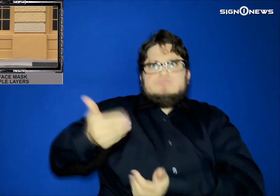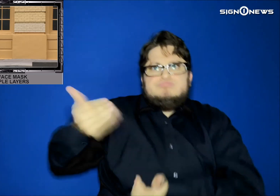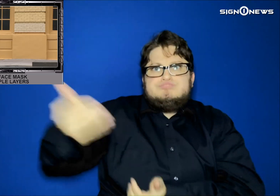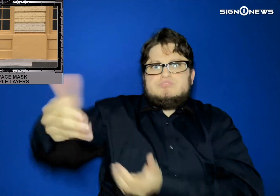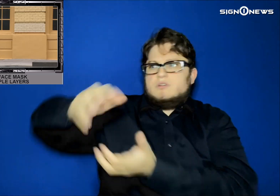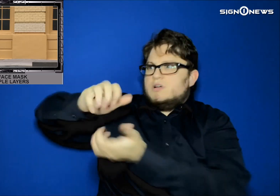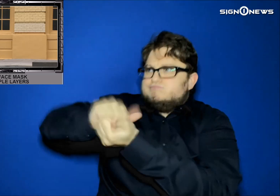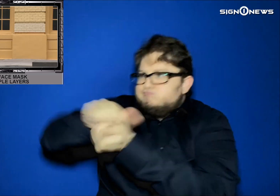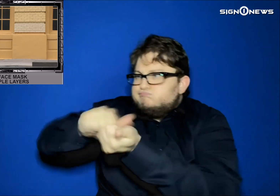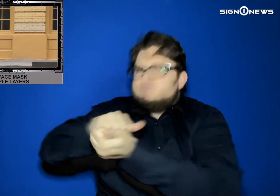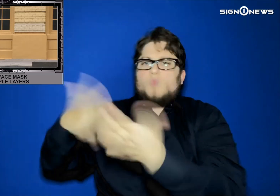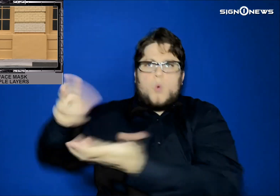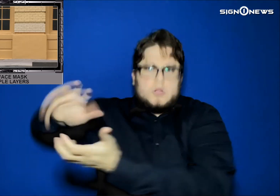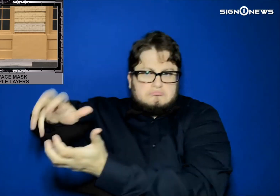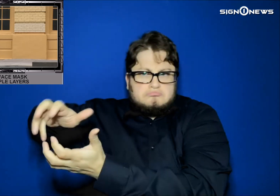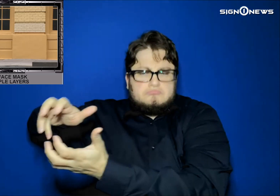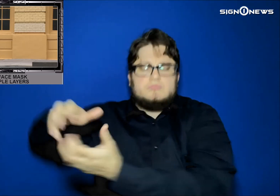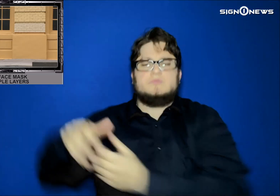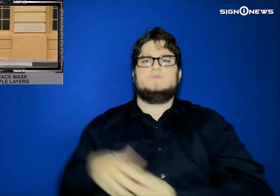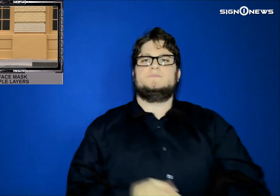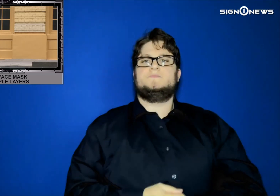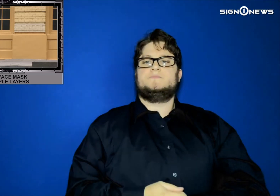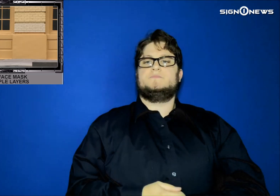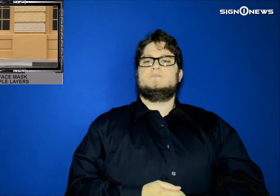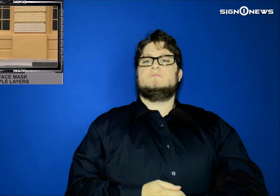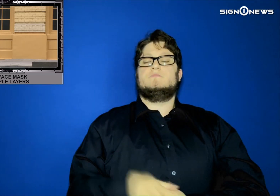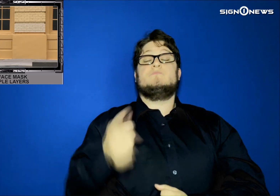frequency of washing.